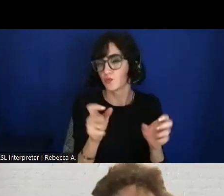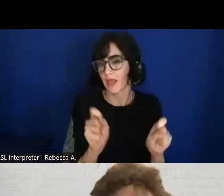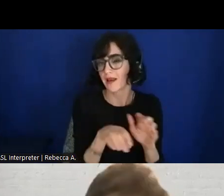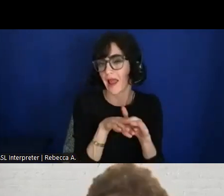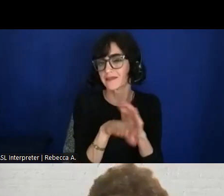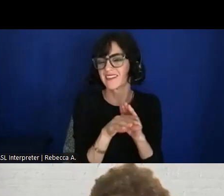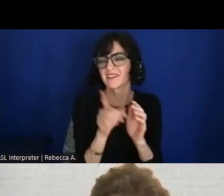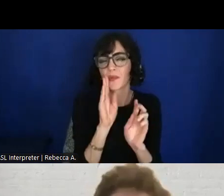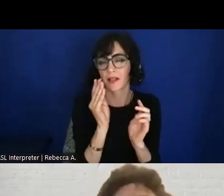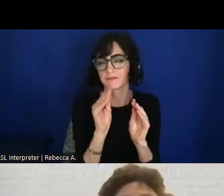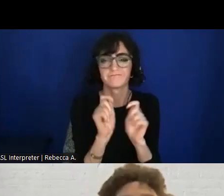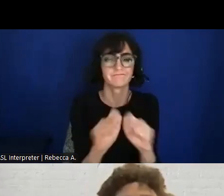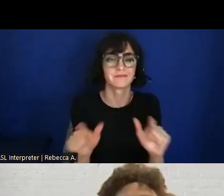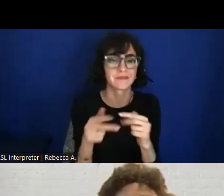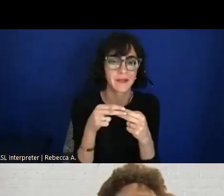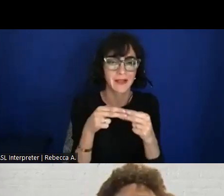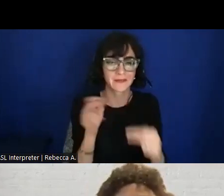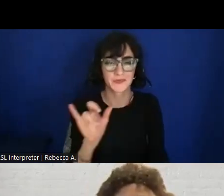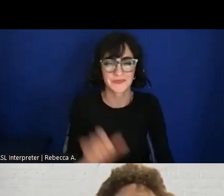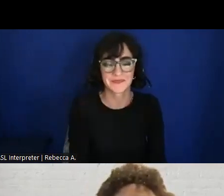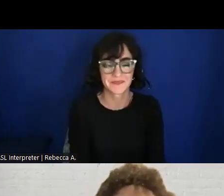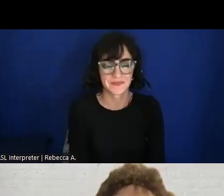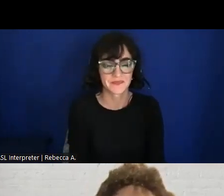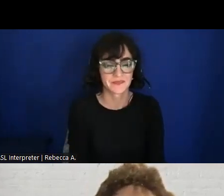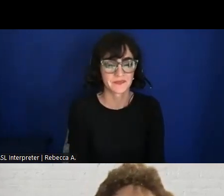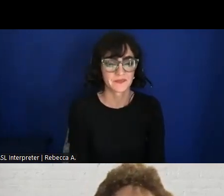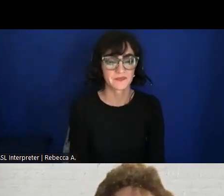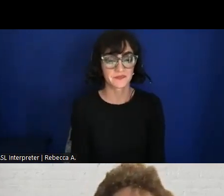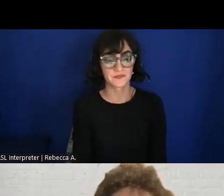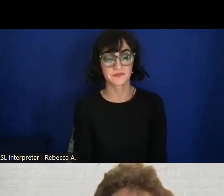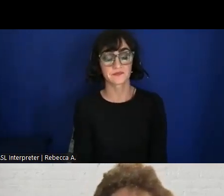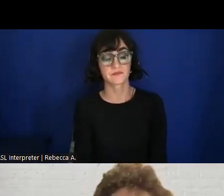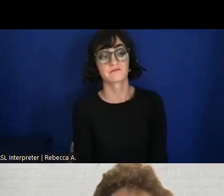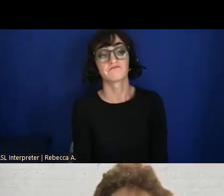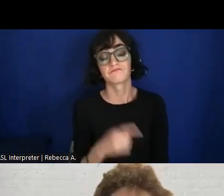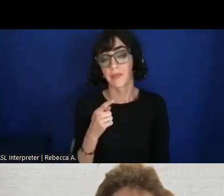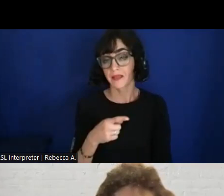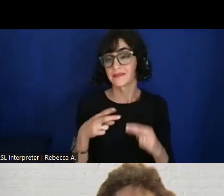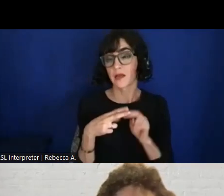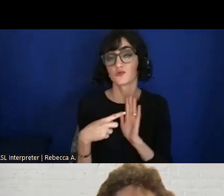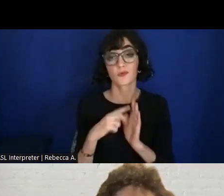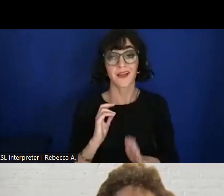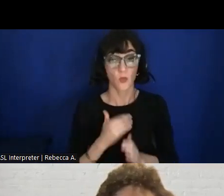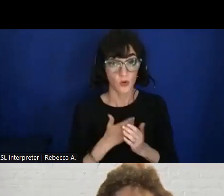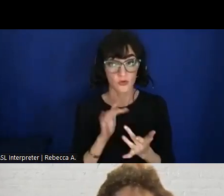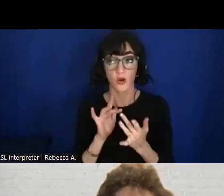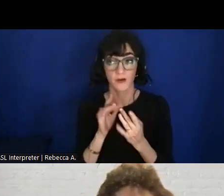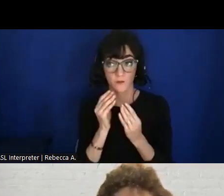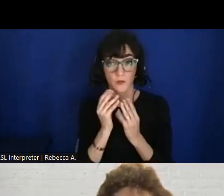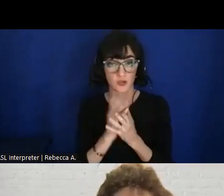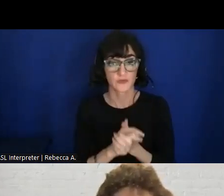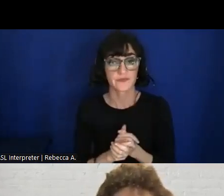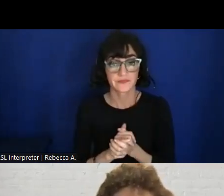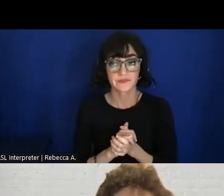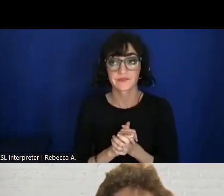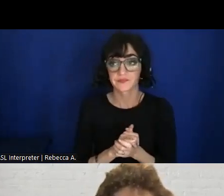um the this is our contact information uh here at the center and uh ways that you can